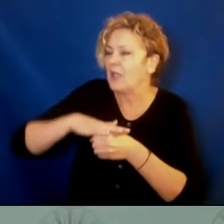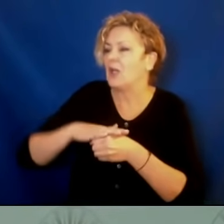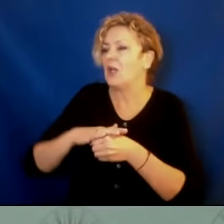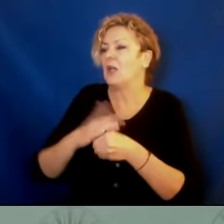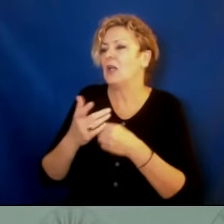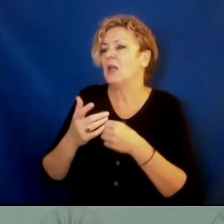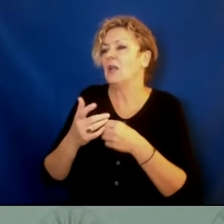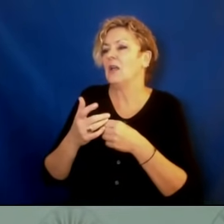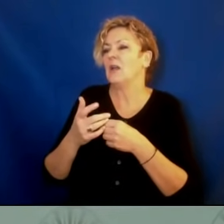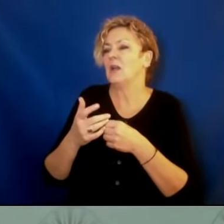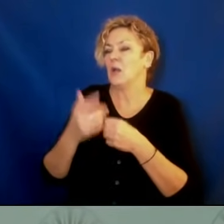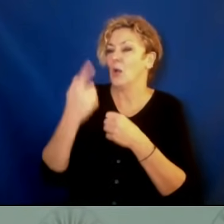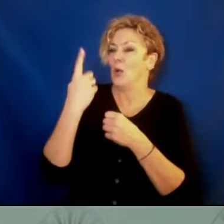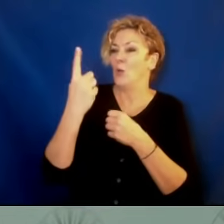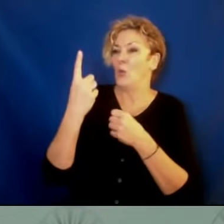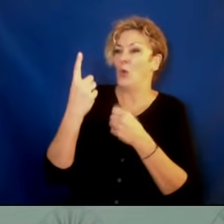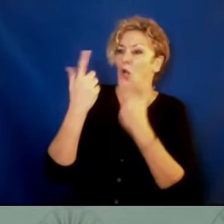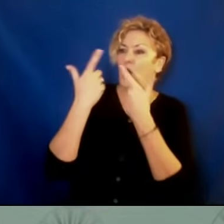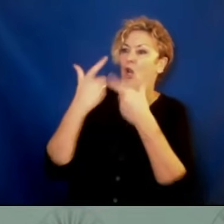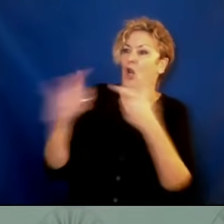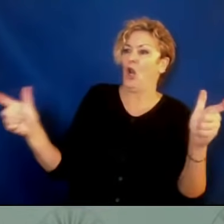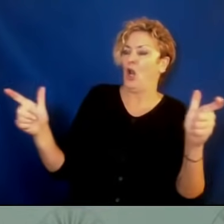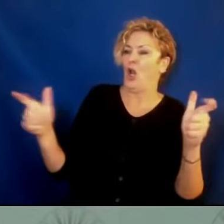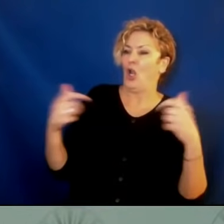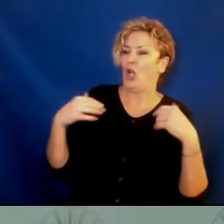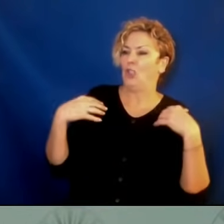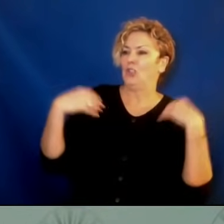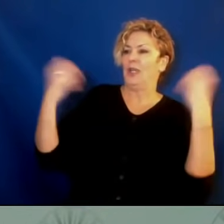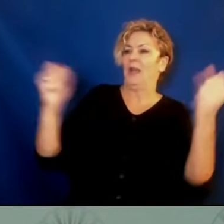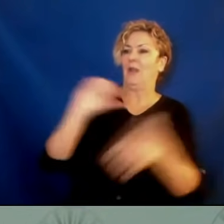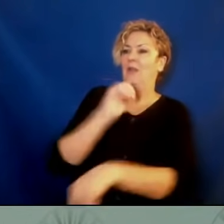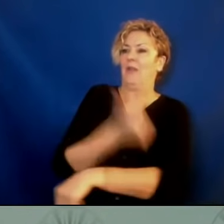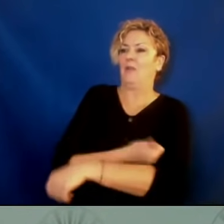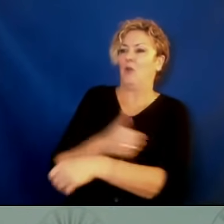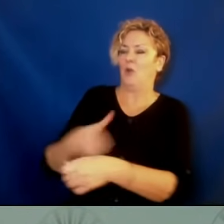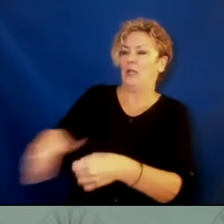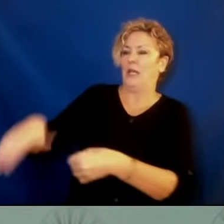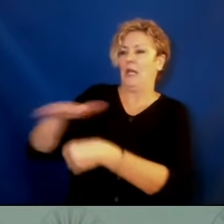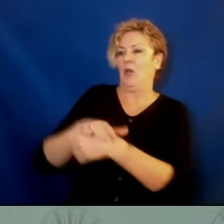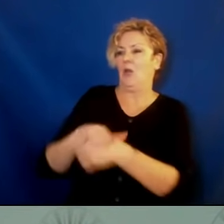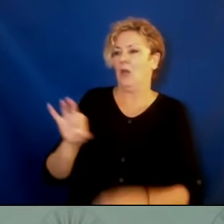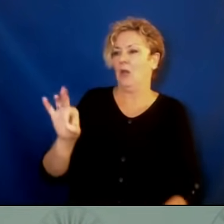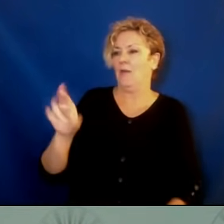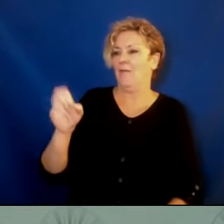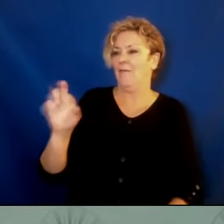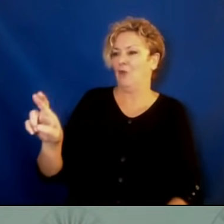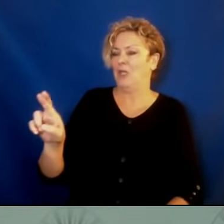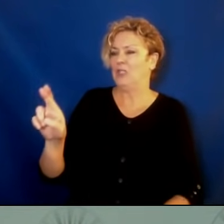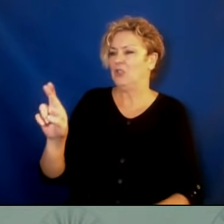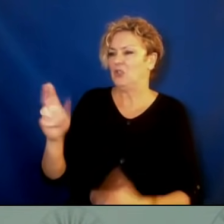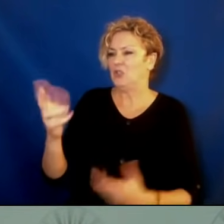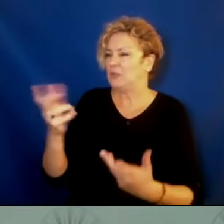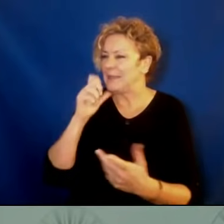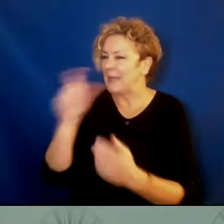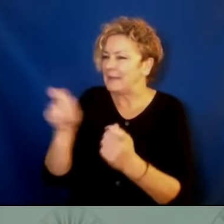And we have learned a great deal together in the past months. Thank you and I will take your questions.